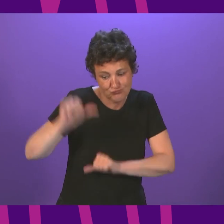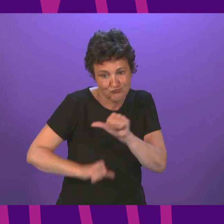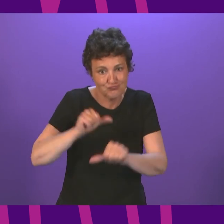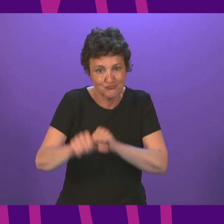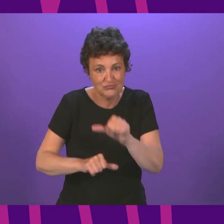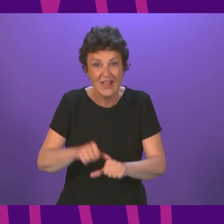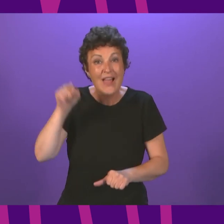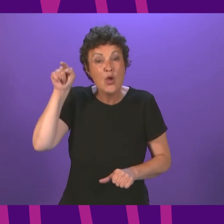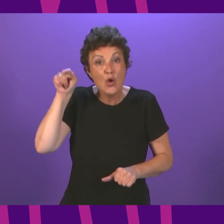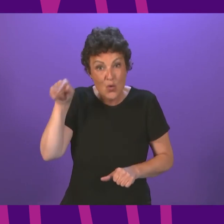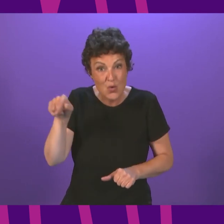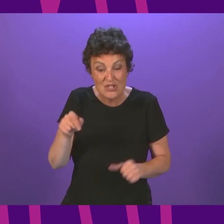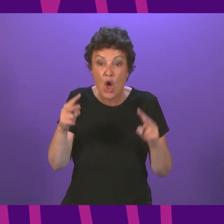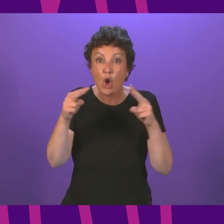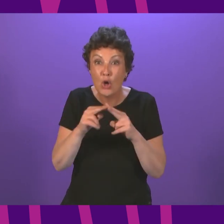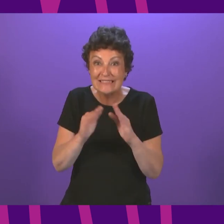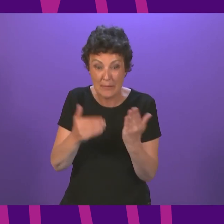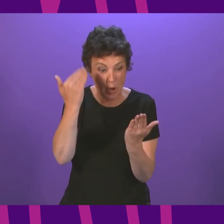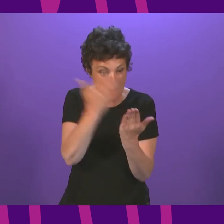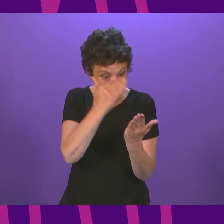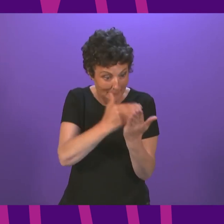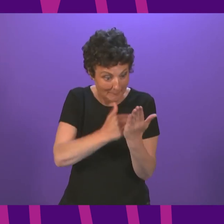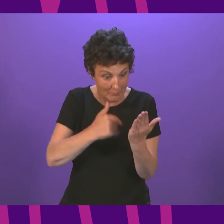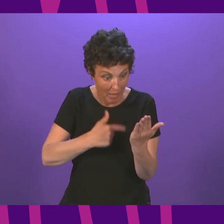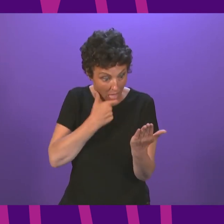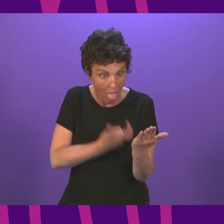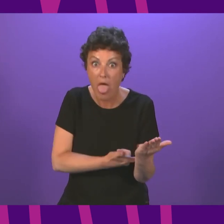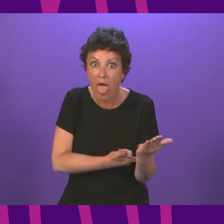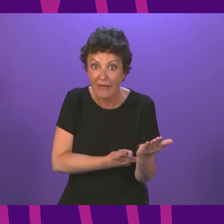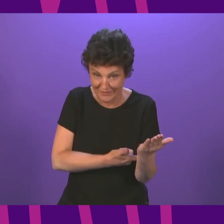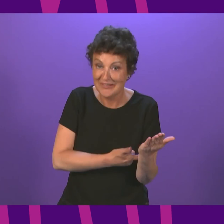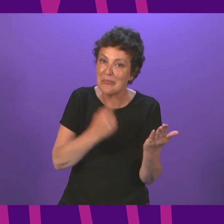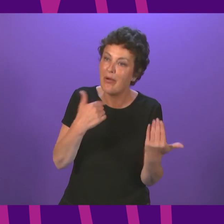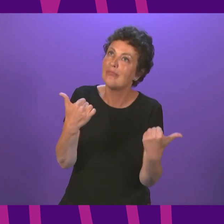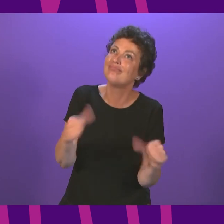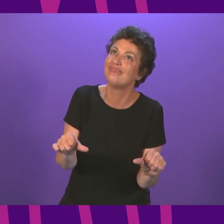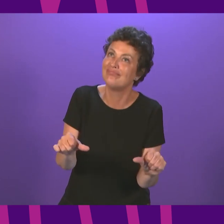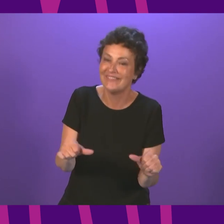not just that policy document. Another Government-initiated question was answered today, on Dame Elish Angiolini’s